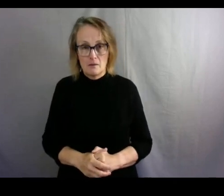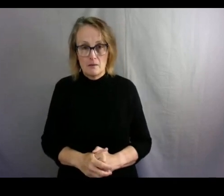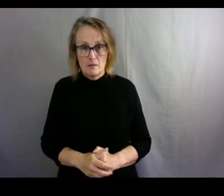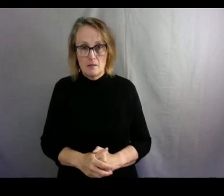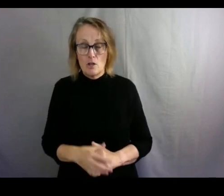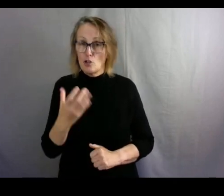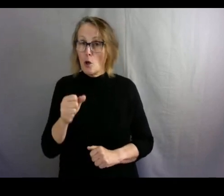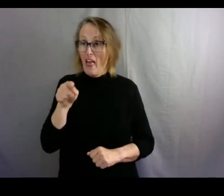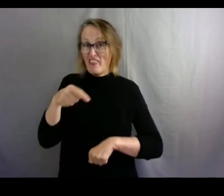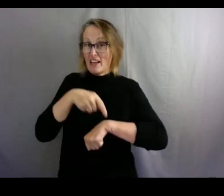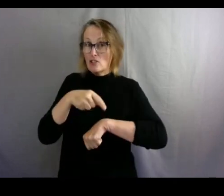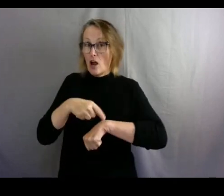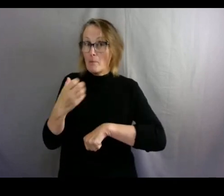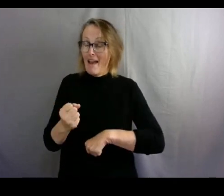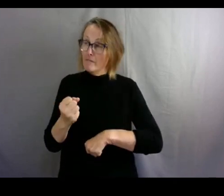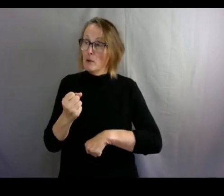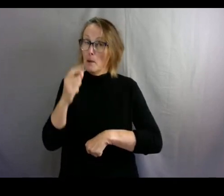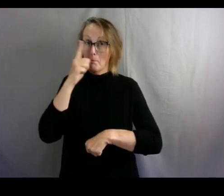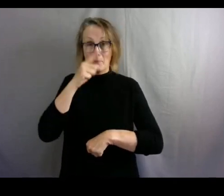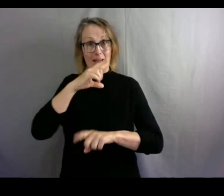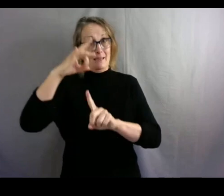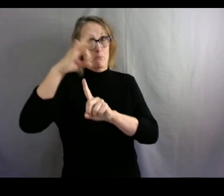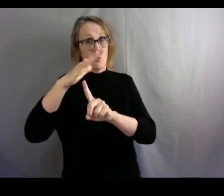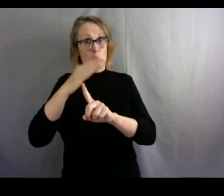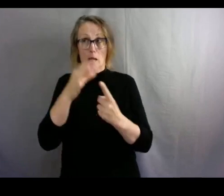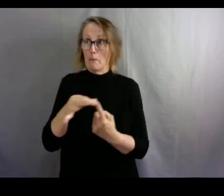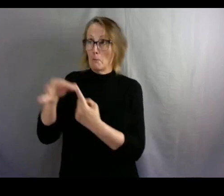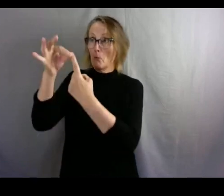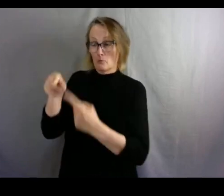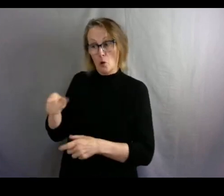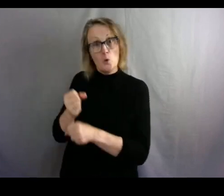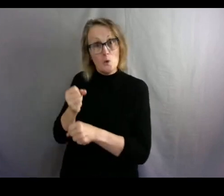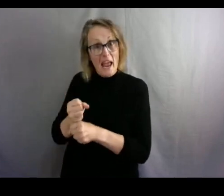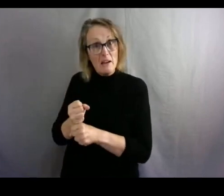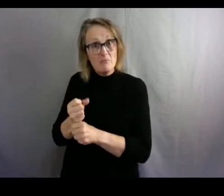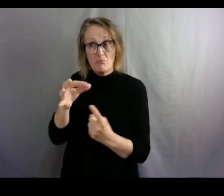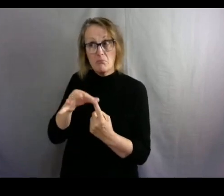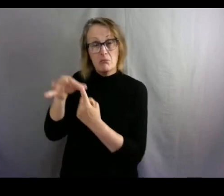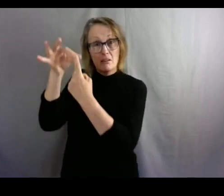And it's interesting because many could see works by Cezanne since the '90s, you know,